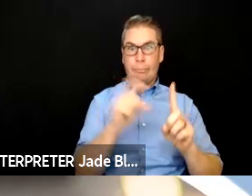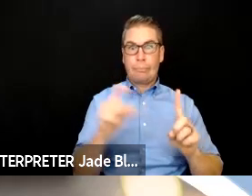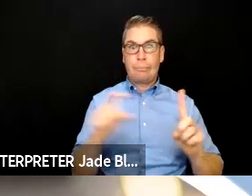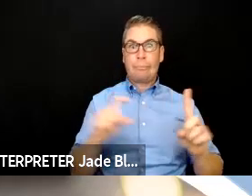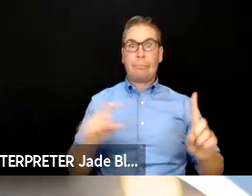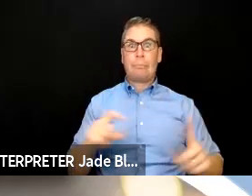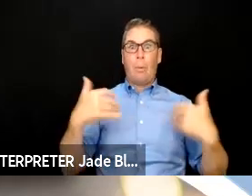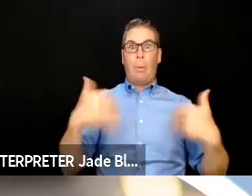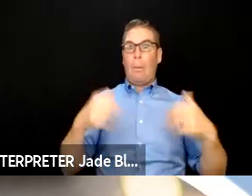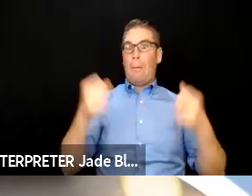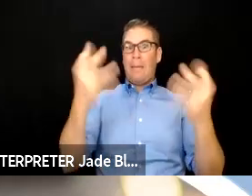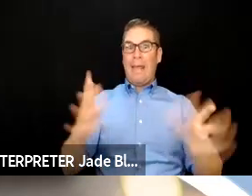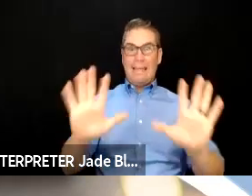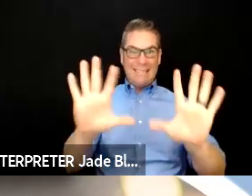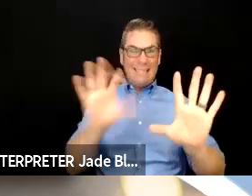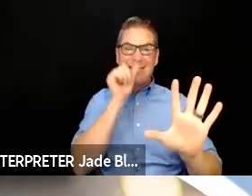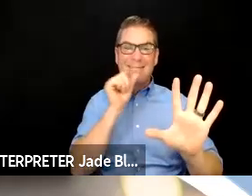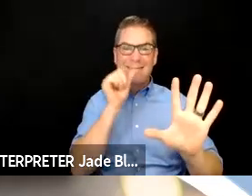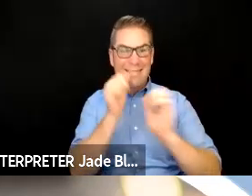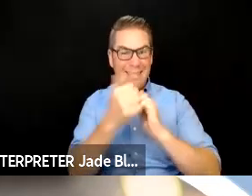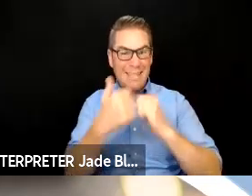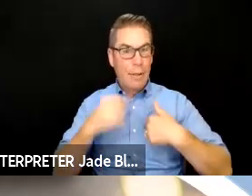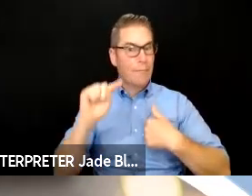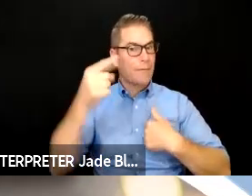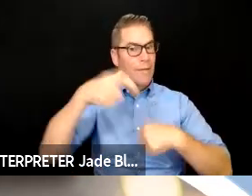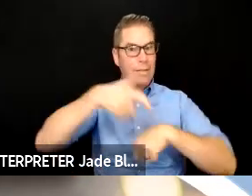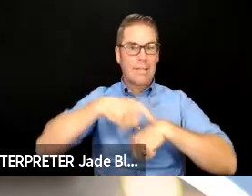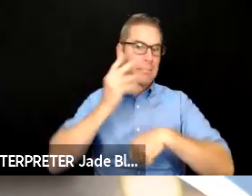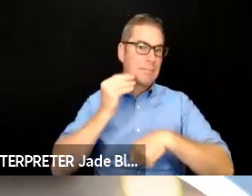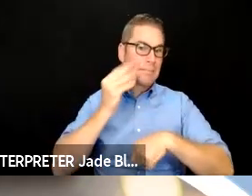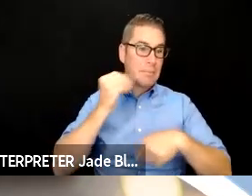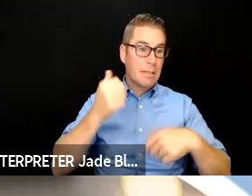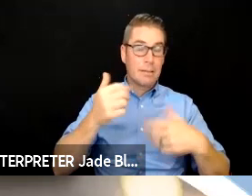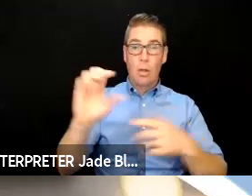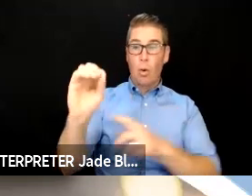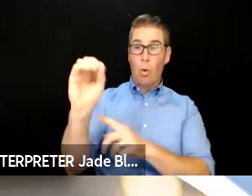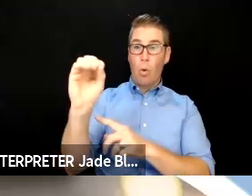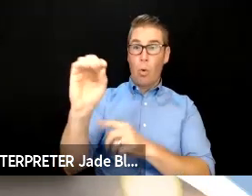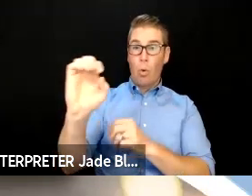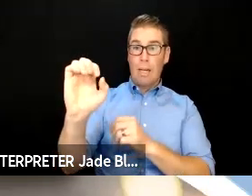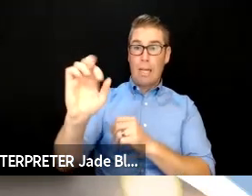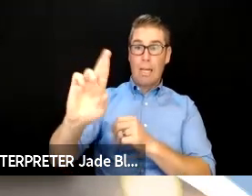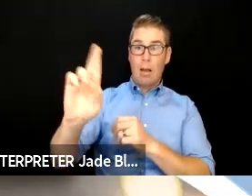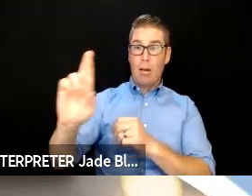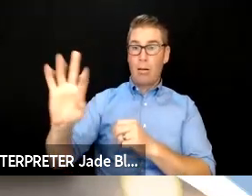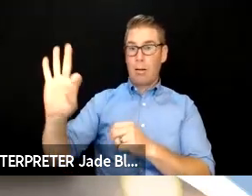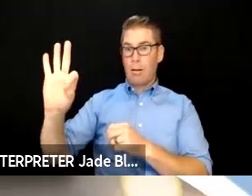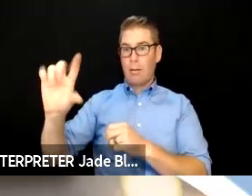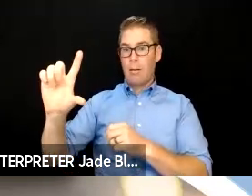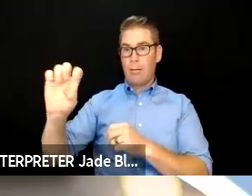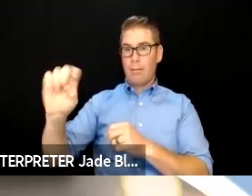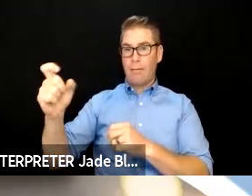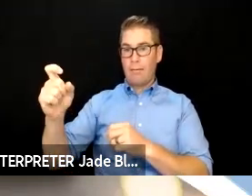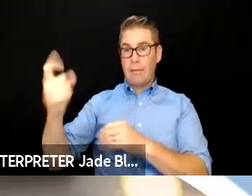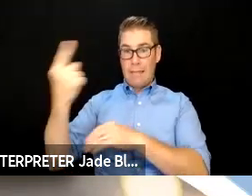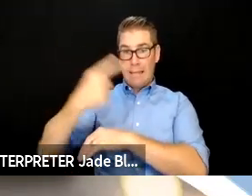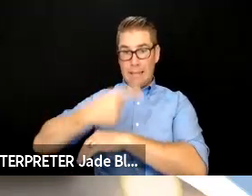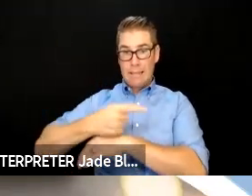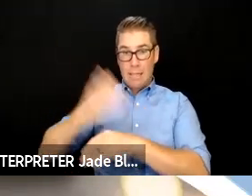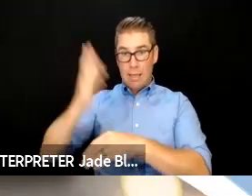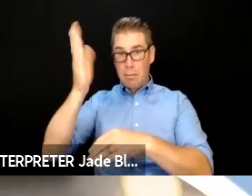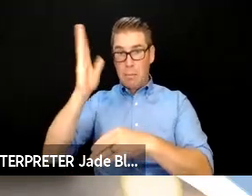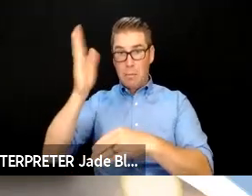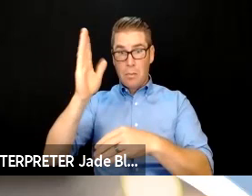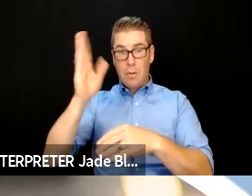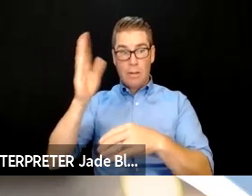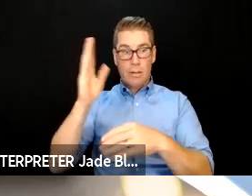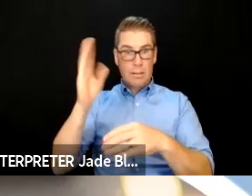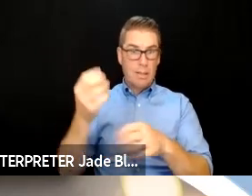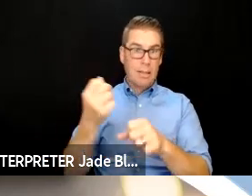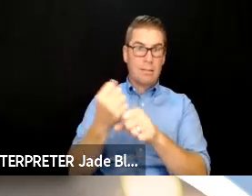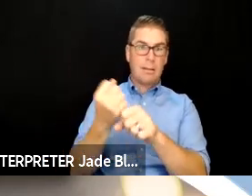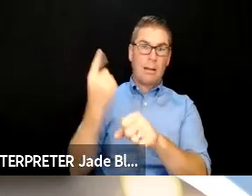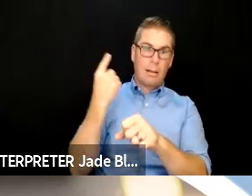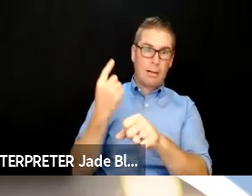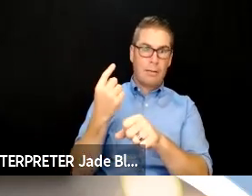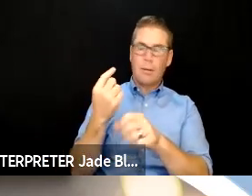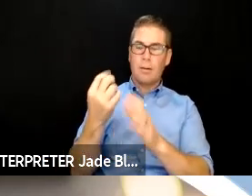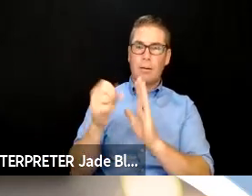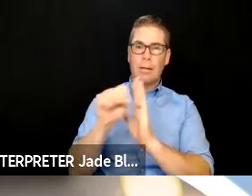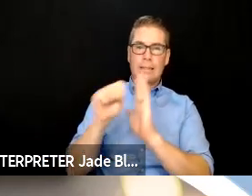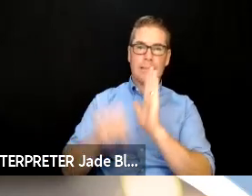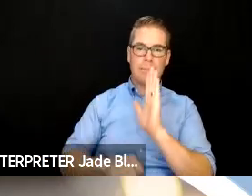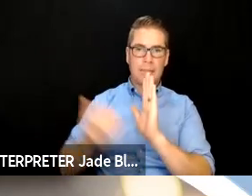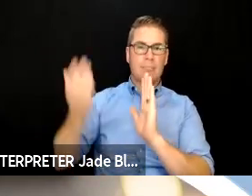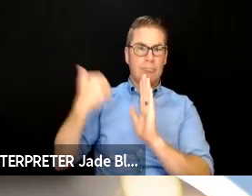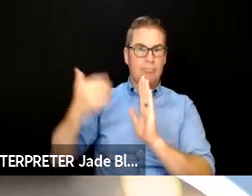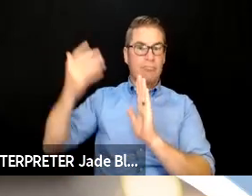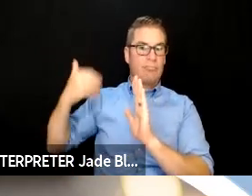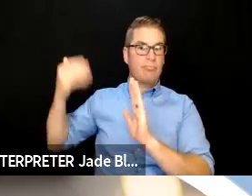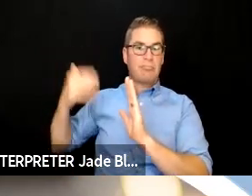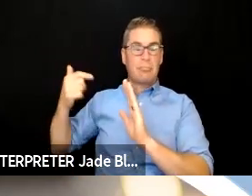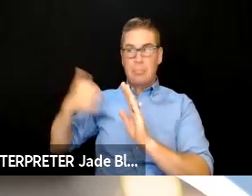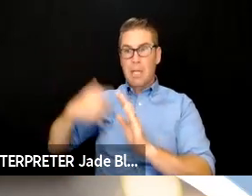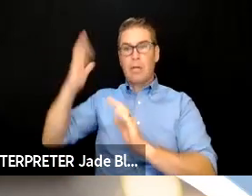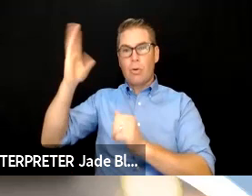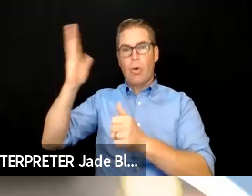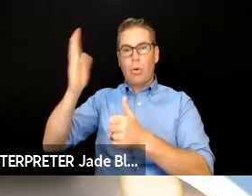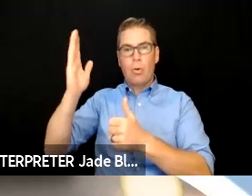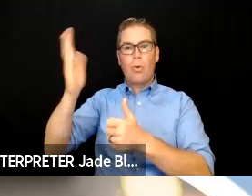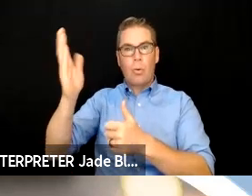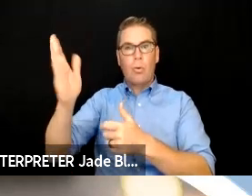Sally Potter: I do do an OCR at least one or two or flex day presentations each semester for the past few semesters. But, you know, of course, those have always been on campus. So this is definitely new for me. Okay.